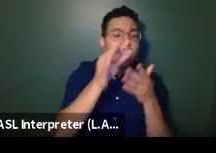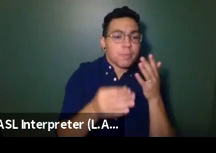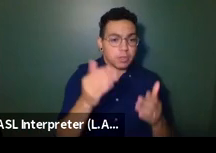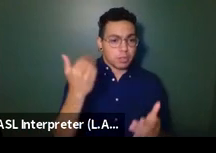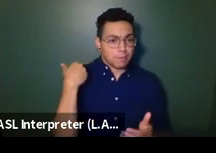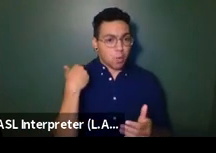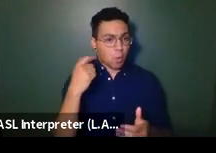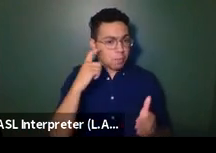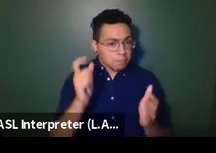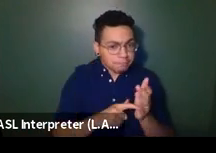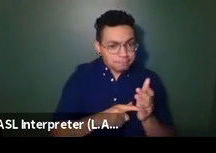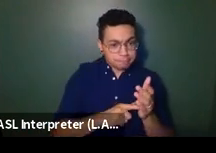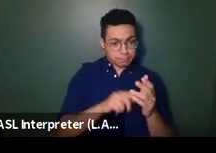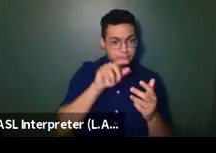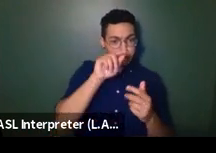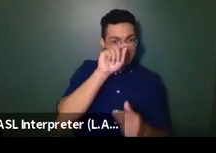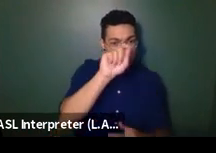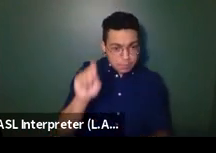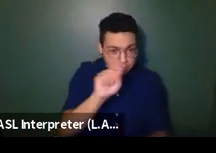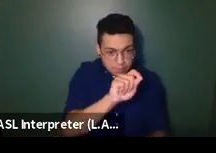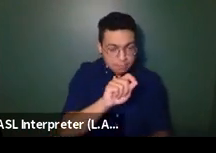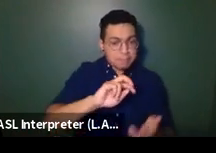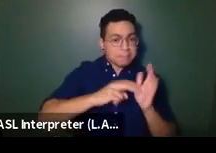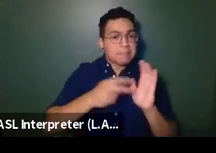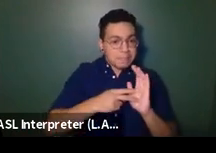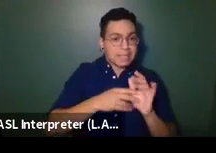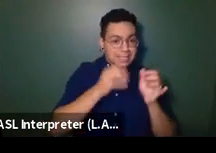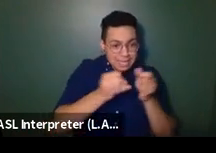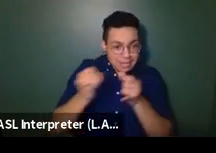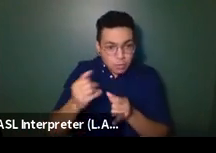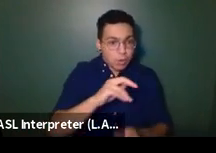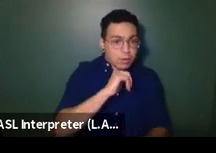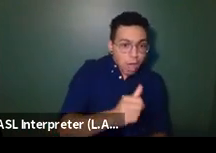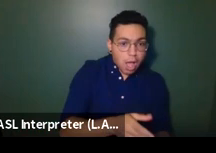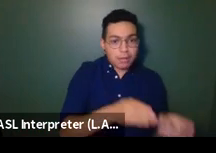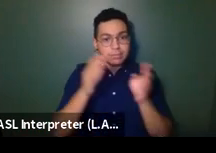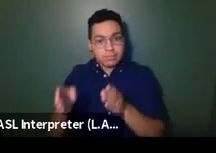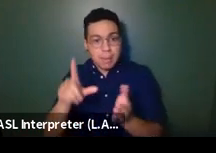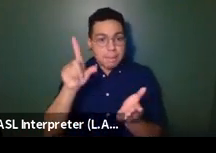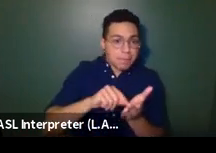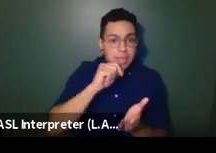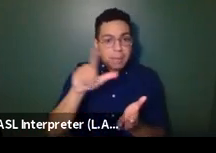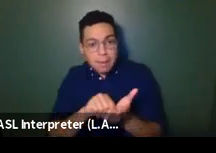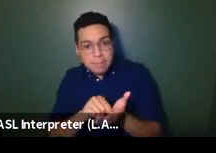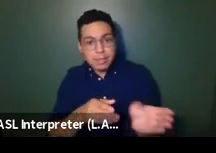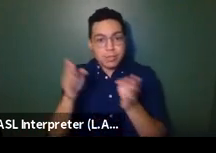ESD 189 - Amy Colburn: The little green circle is publisher unpublish and then copy the courses. So the add files. Pretty straightforward. So if you have files saved.